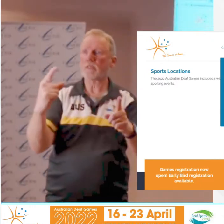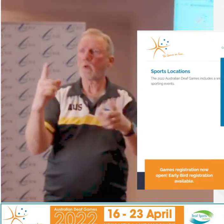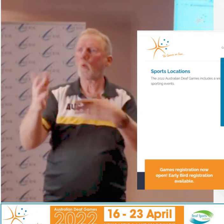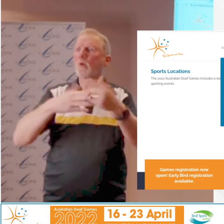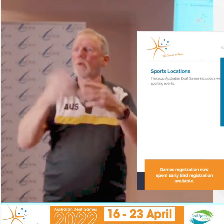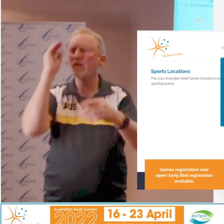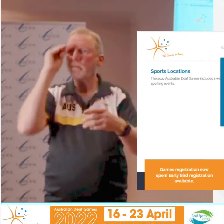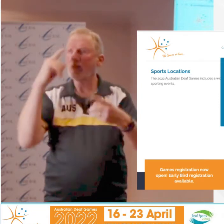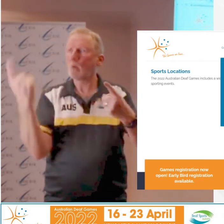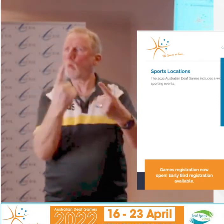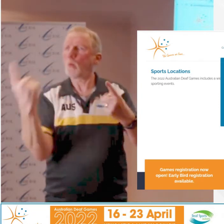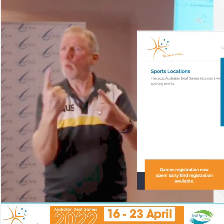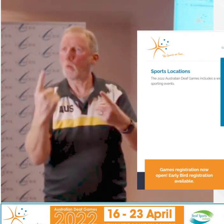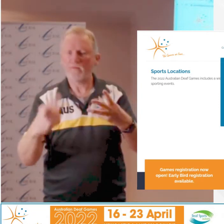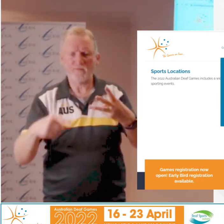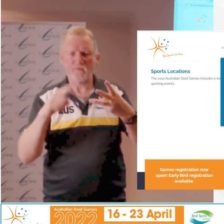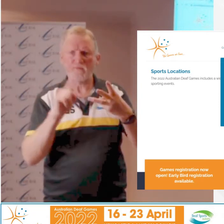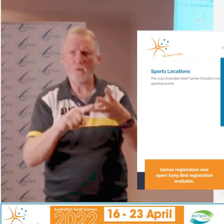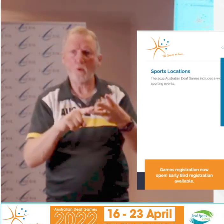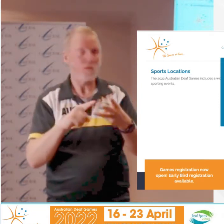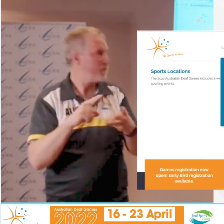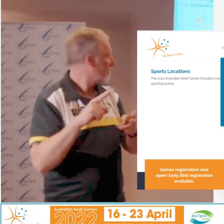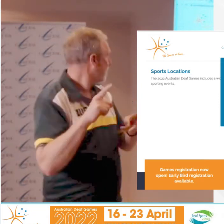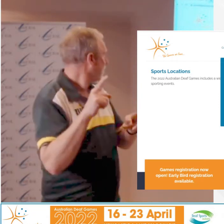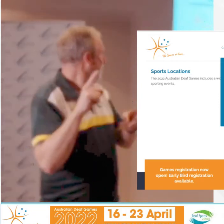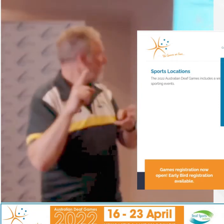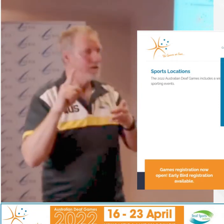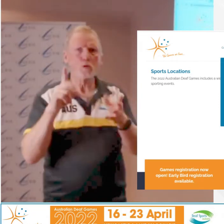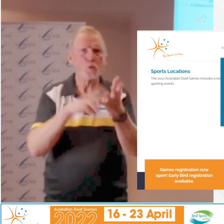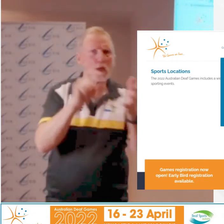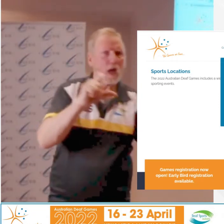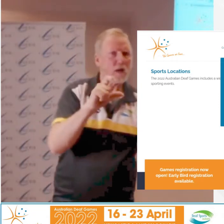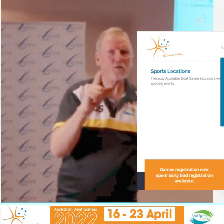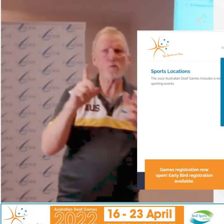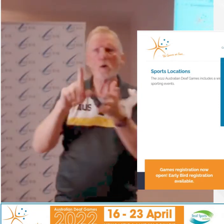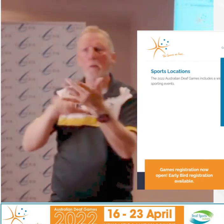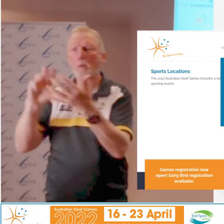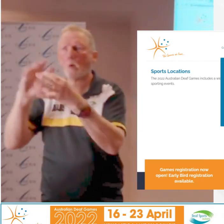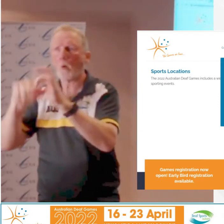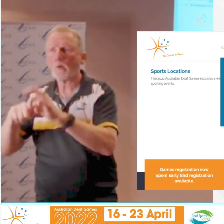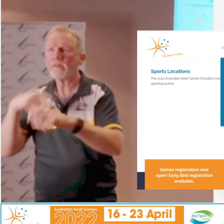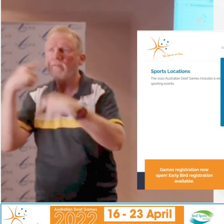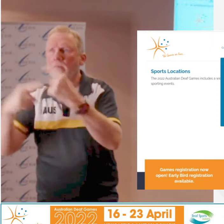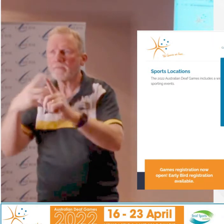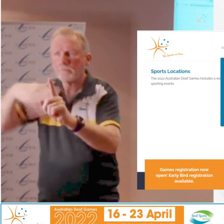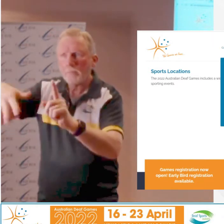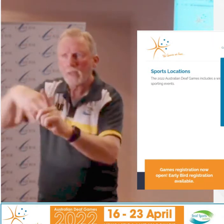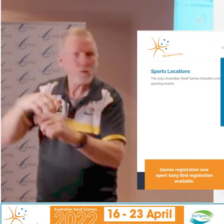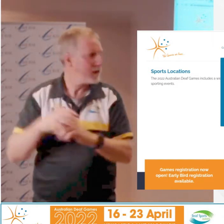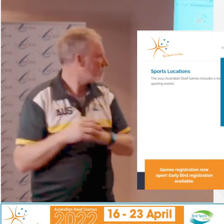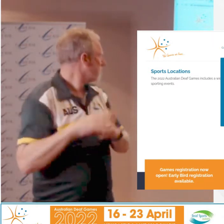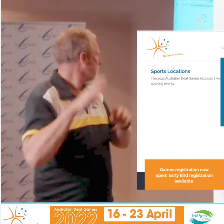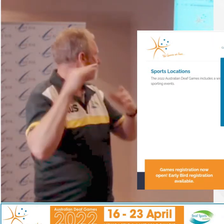industry the games organising committee who's involved newcastle lake employee information